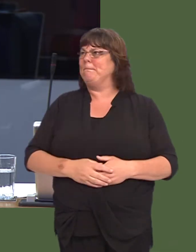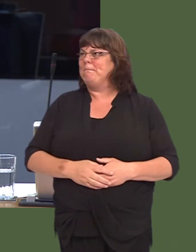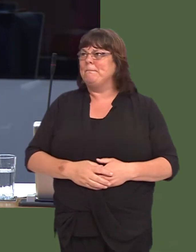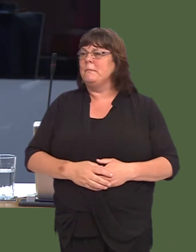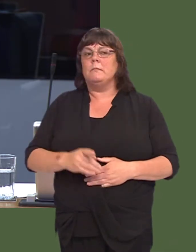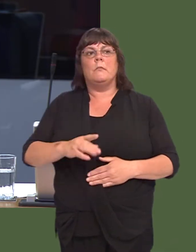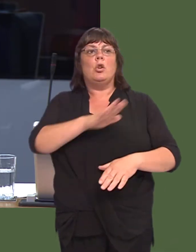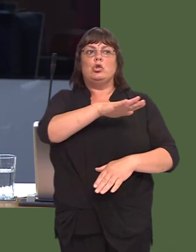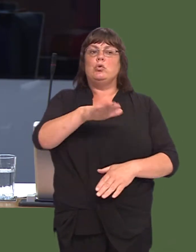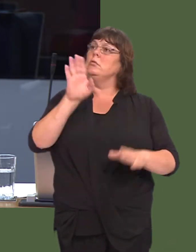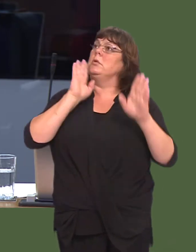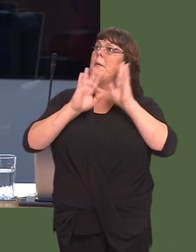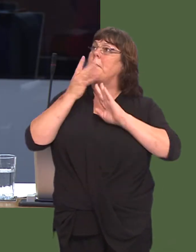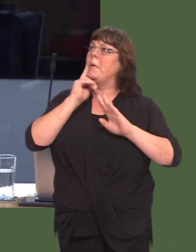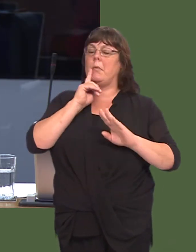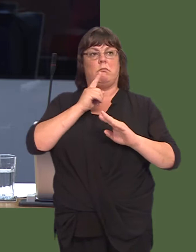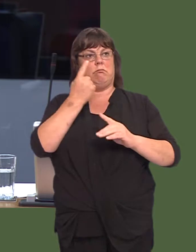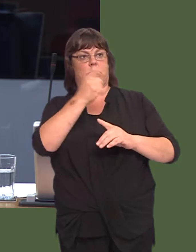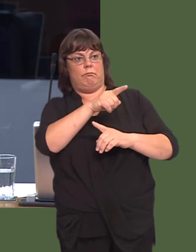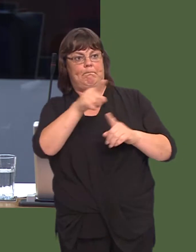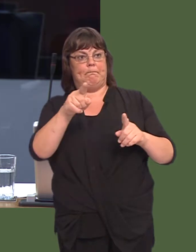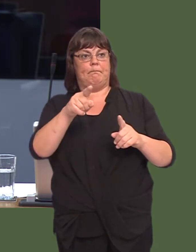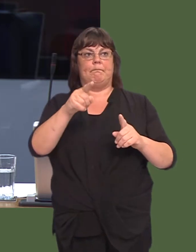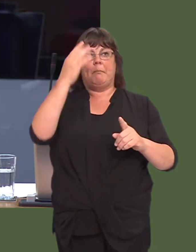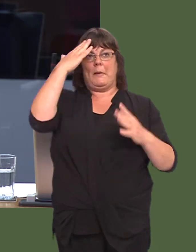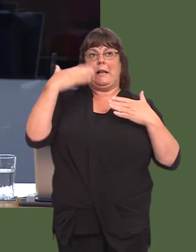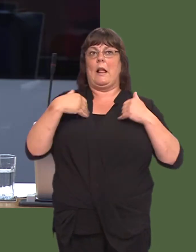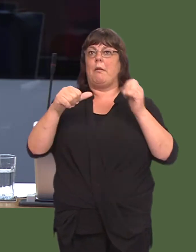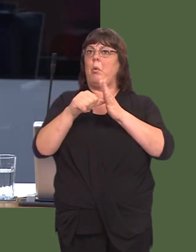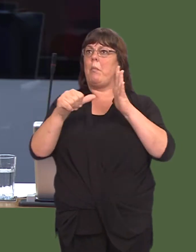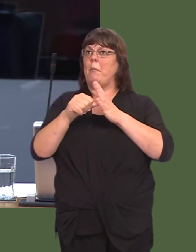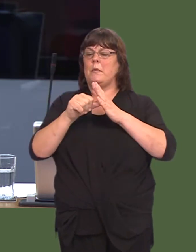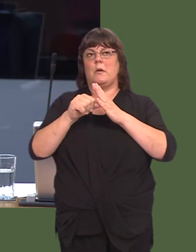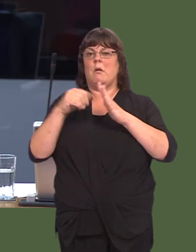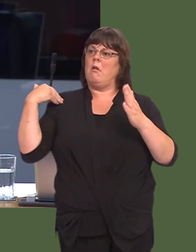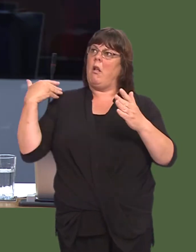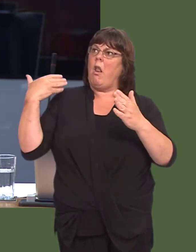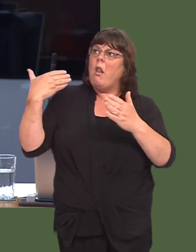Now, children and young people with mental health difficulties go an average of 10 yearsó10